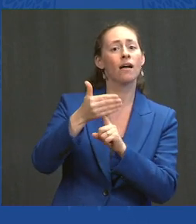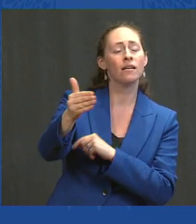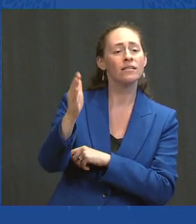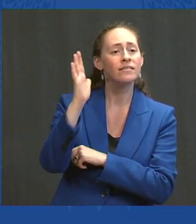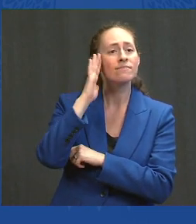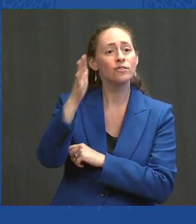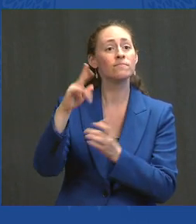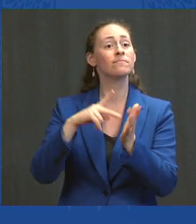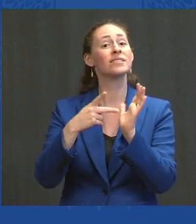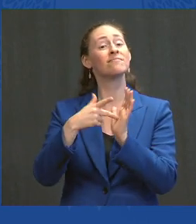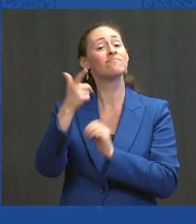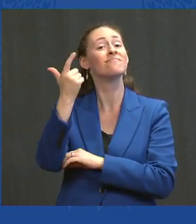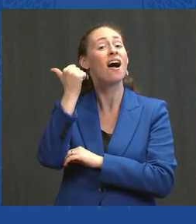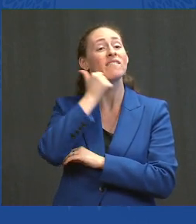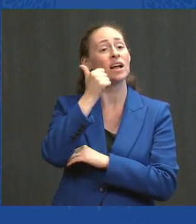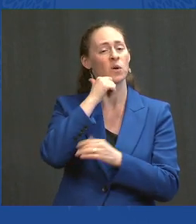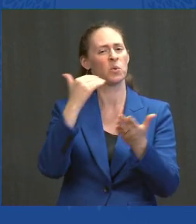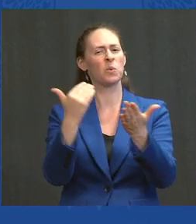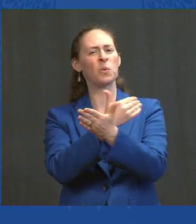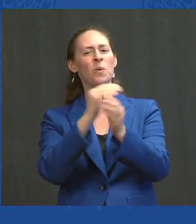and the obligation to make ourselves better.